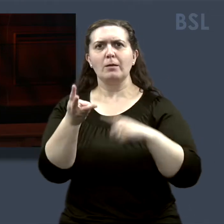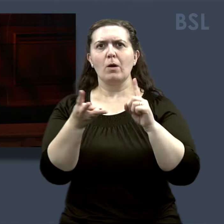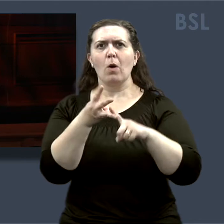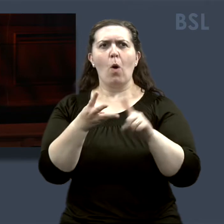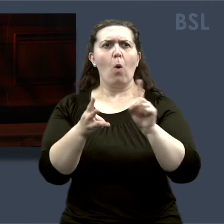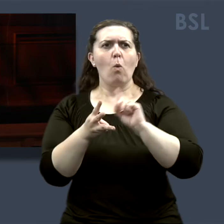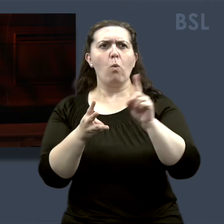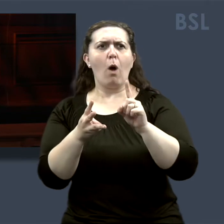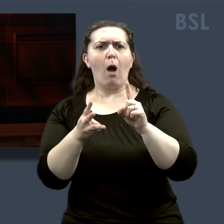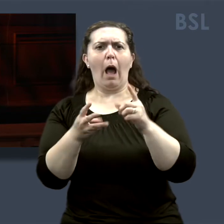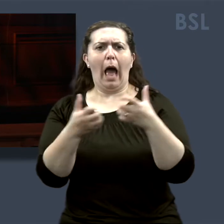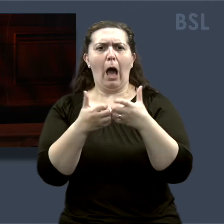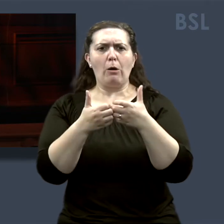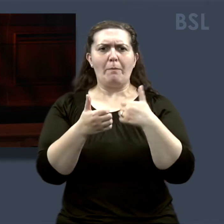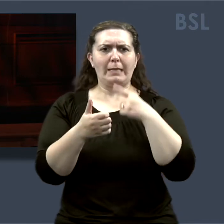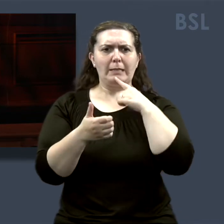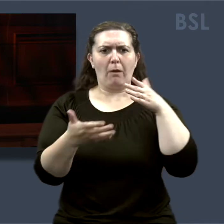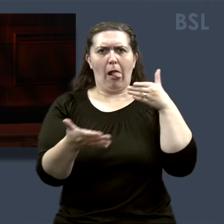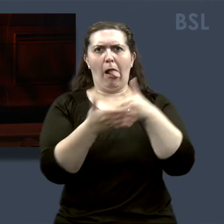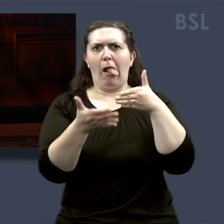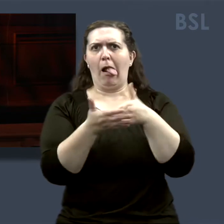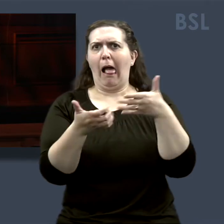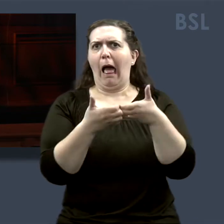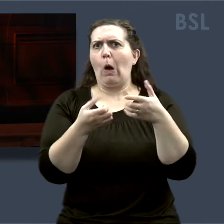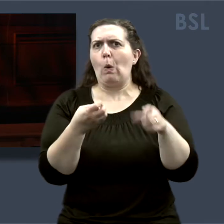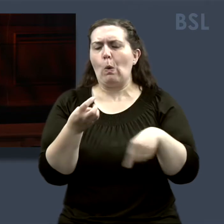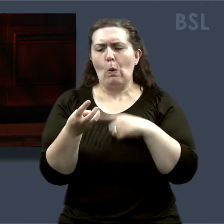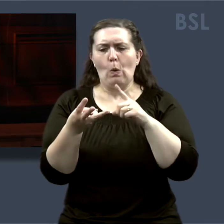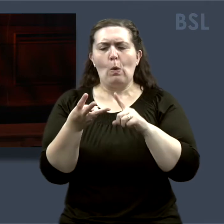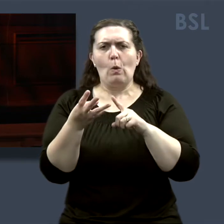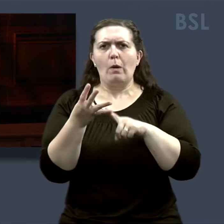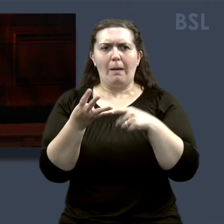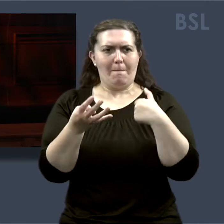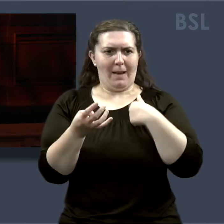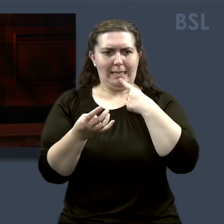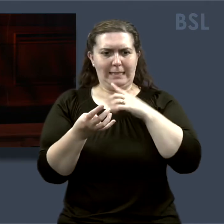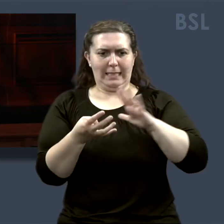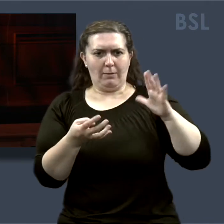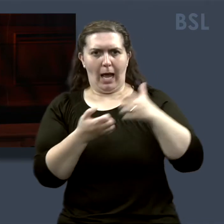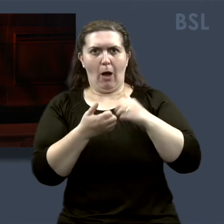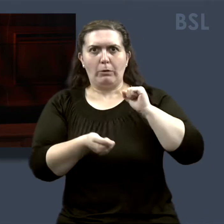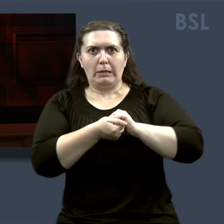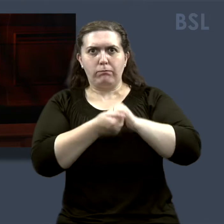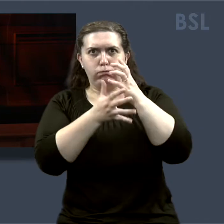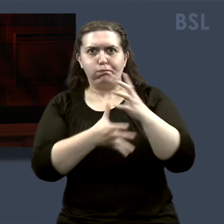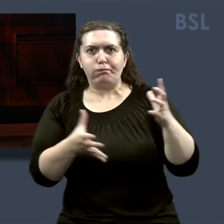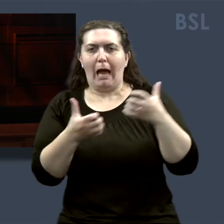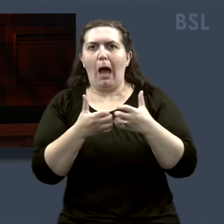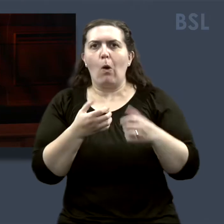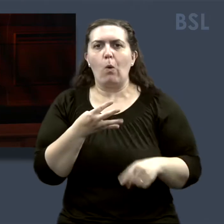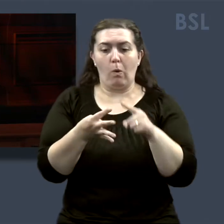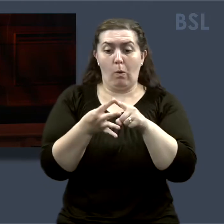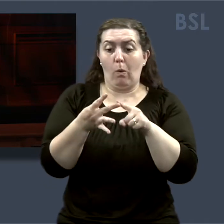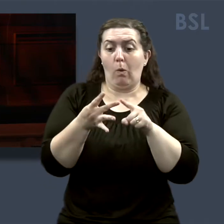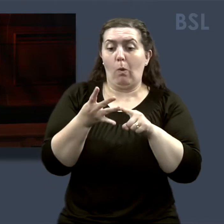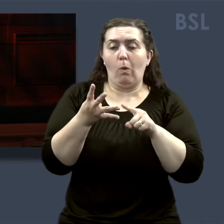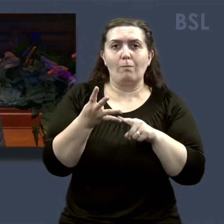What are the obstacles in sharing my testimony? How do I keep my testimony?